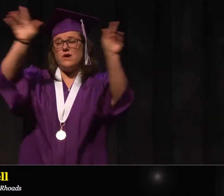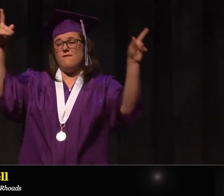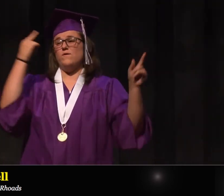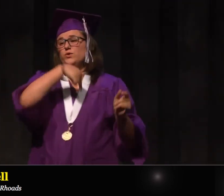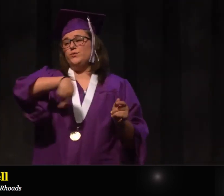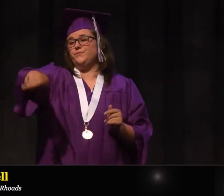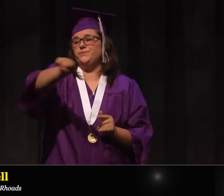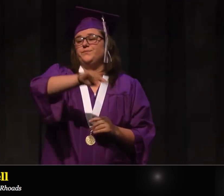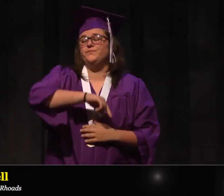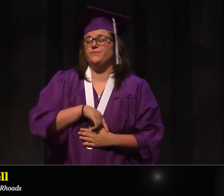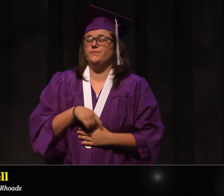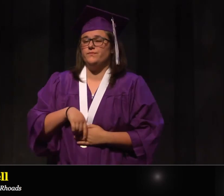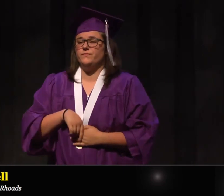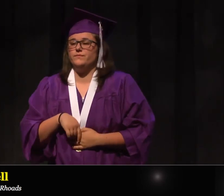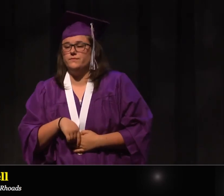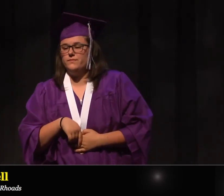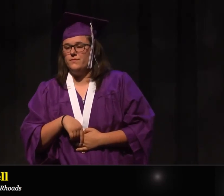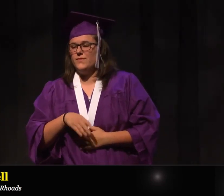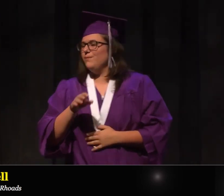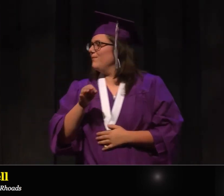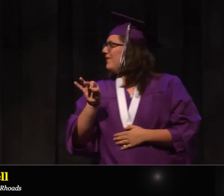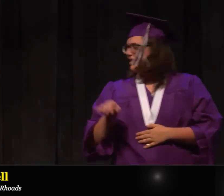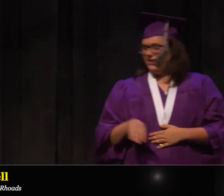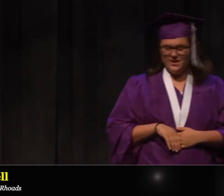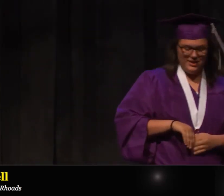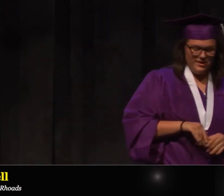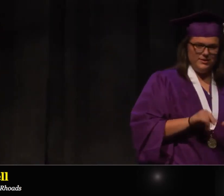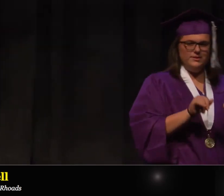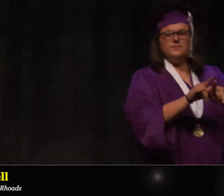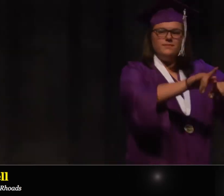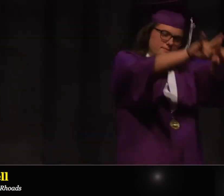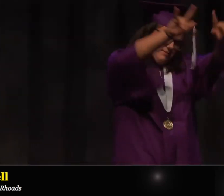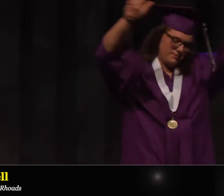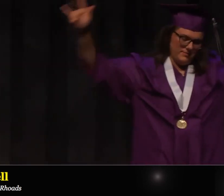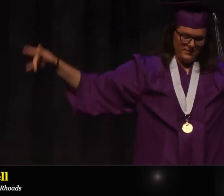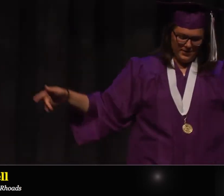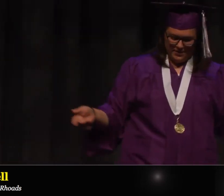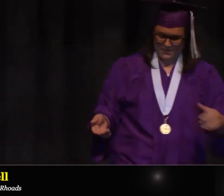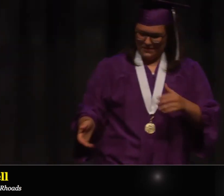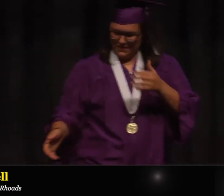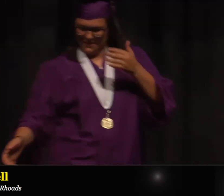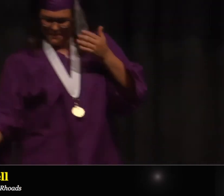Hopefully, we'll have a great future! We wish you well!